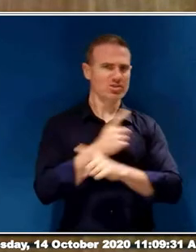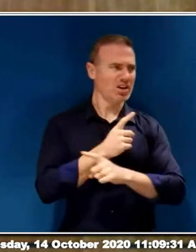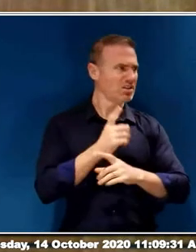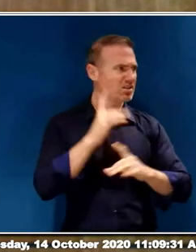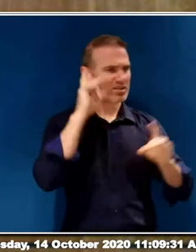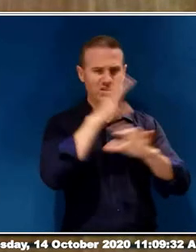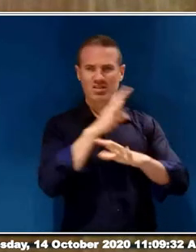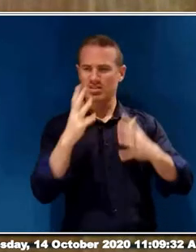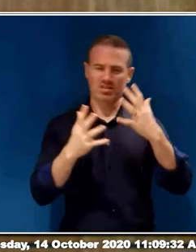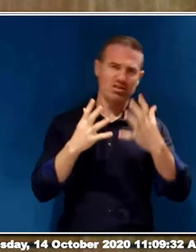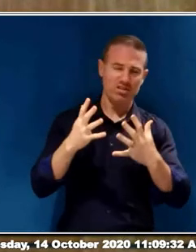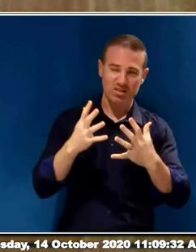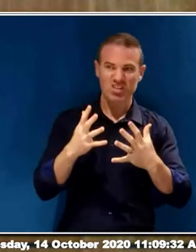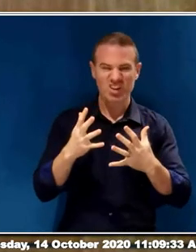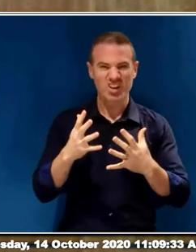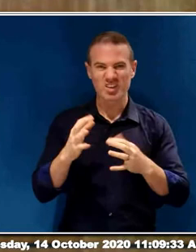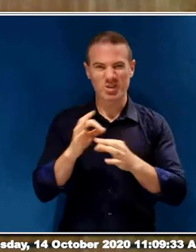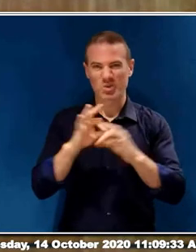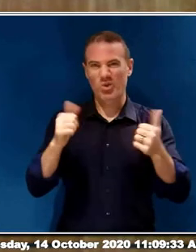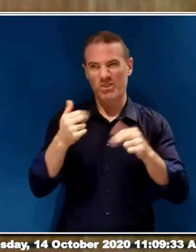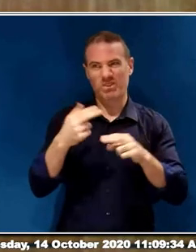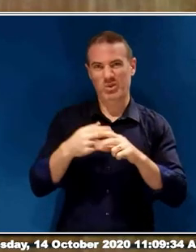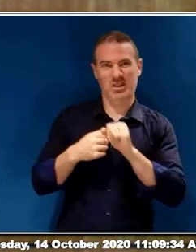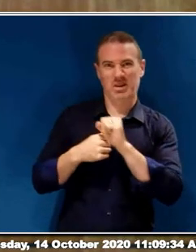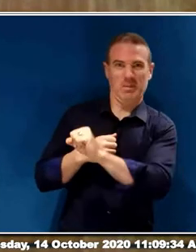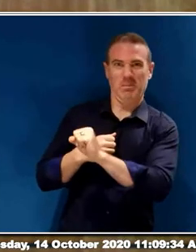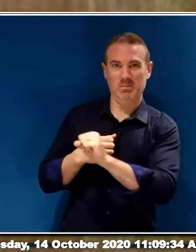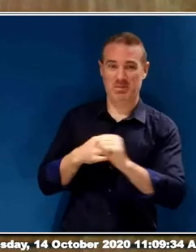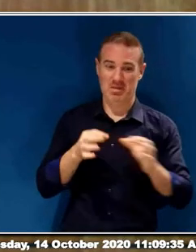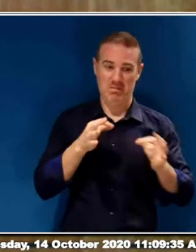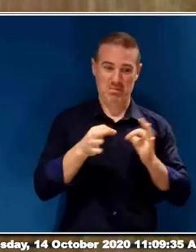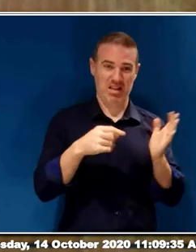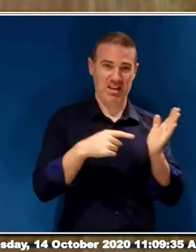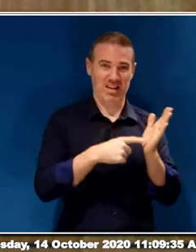Kobe's plan that there's not to be immediate or unexpected changes.